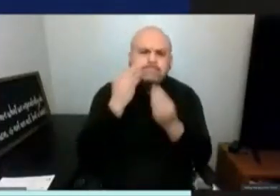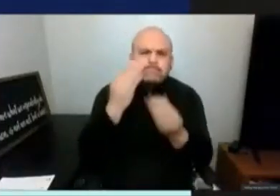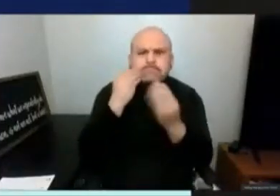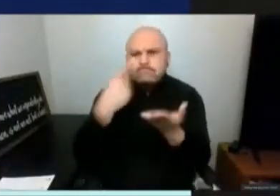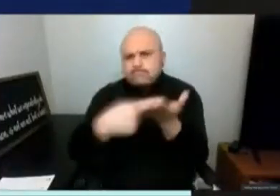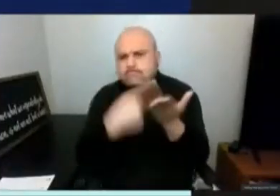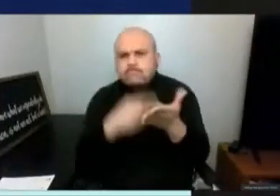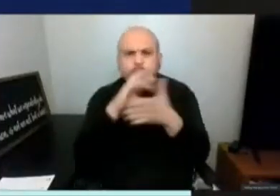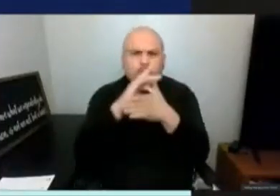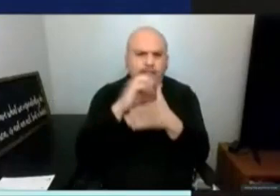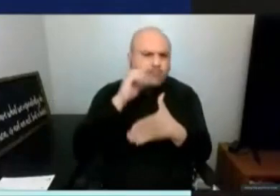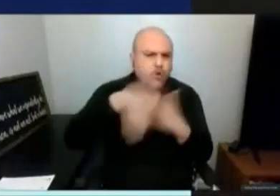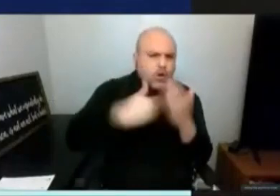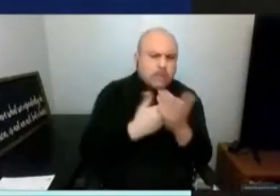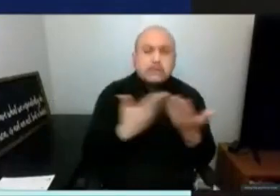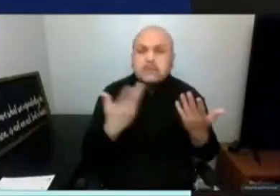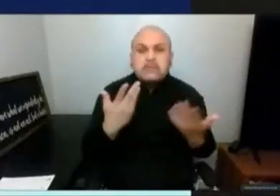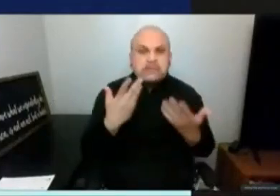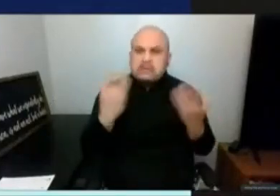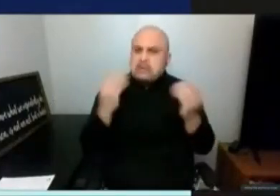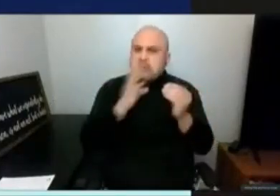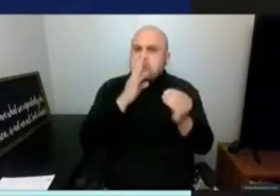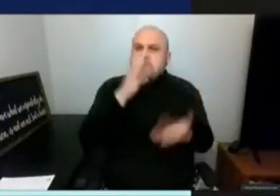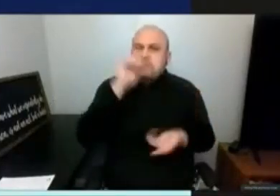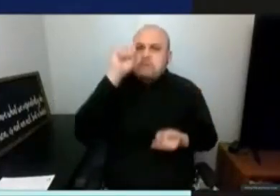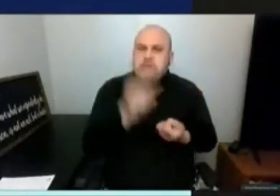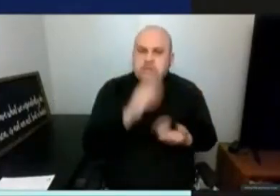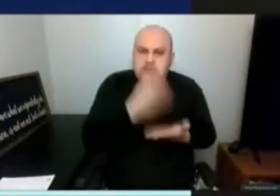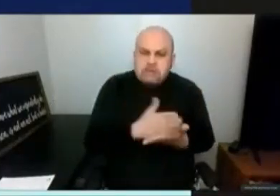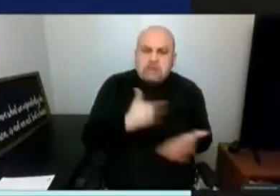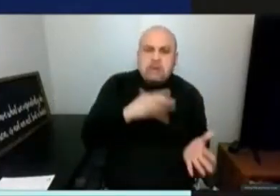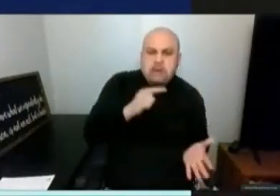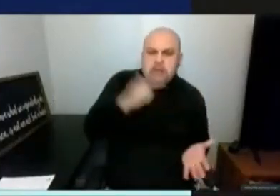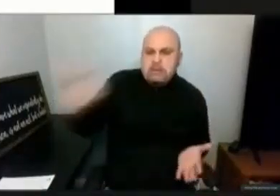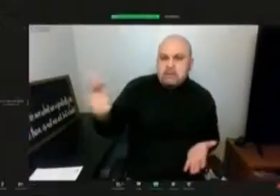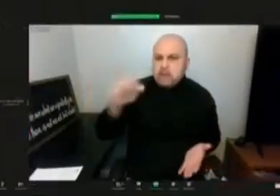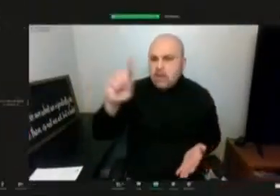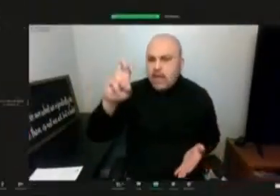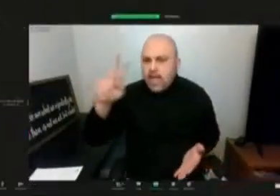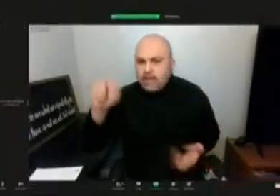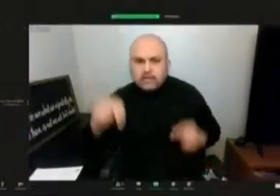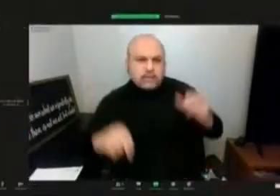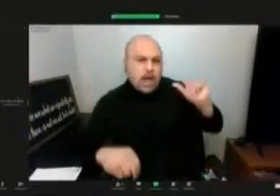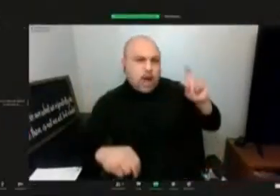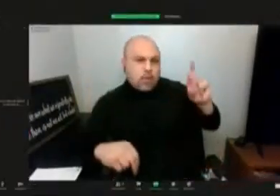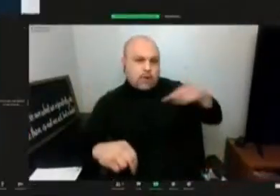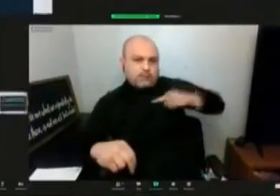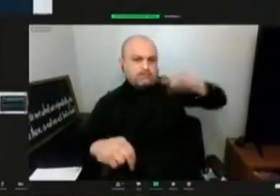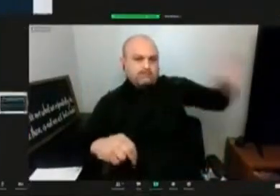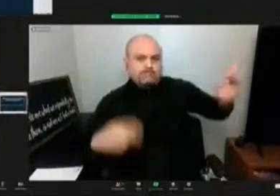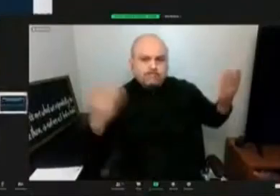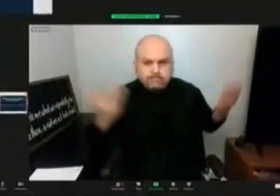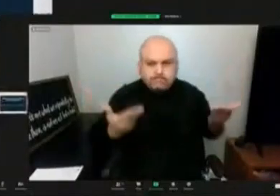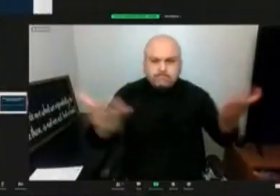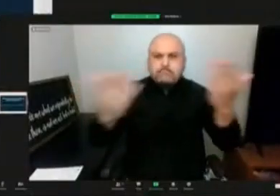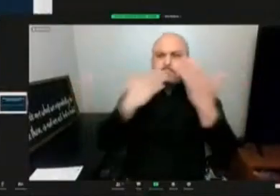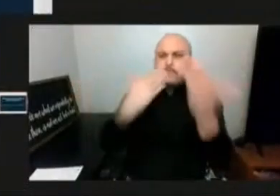Without further ado, I will turn it over to Doctors Evans and Akbar, thank you. Arthur Evans: Okay, I'm sharing my screen.